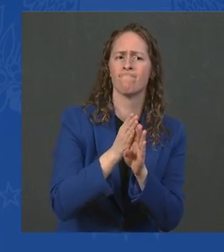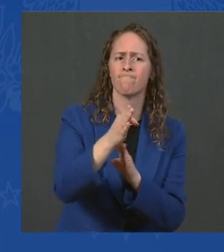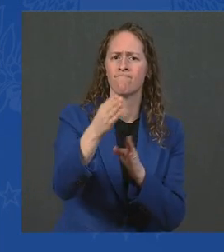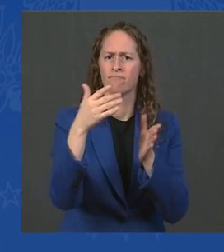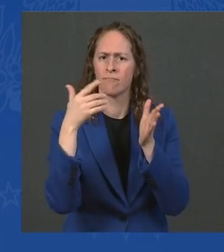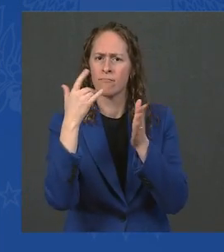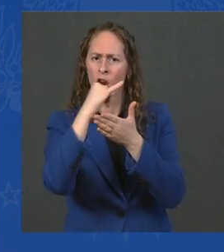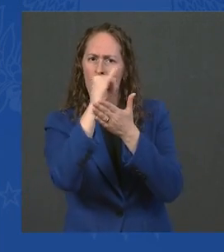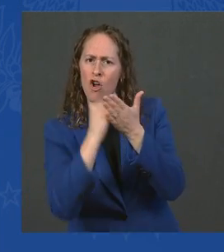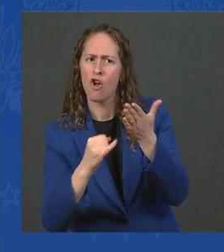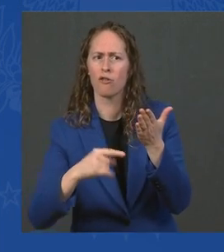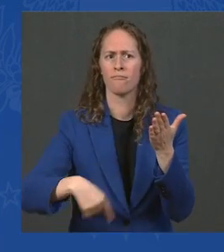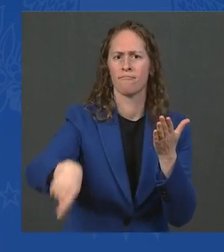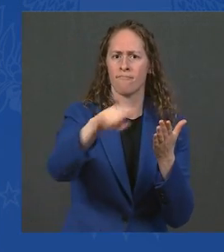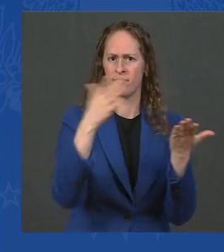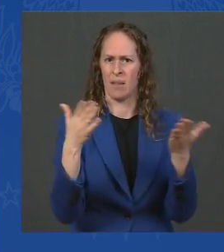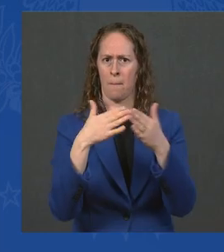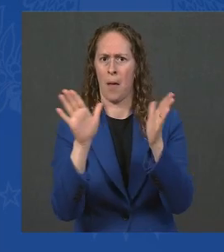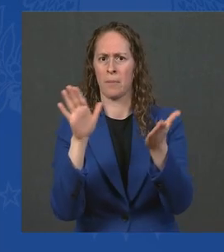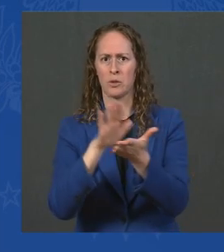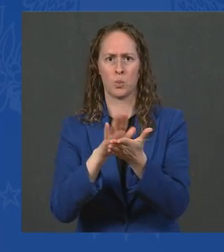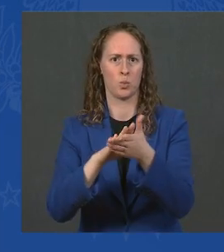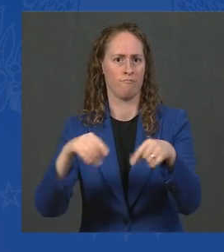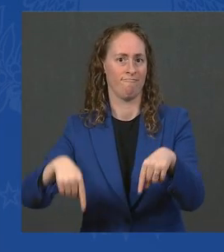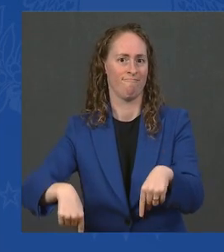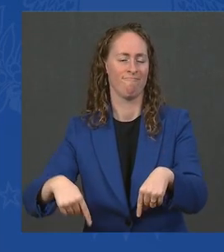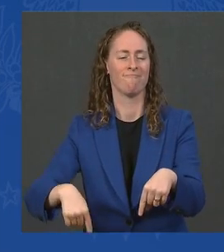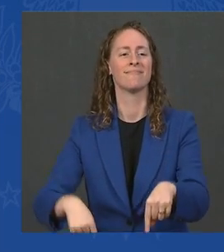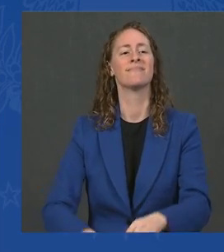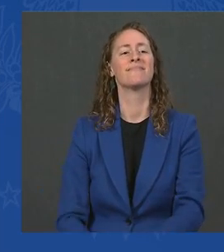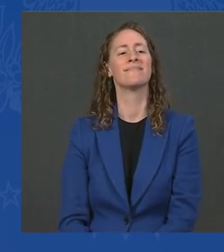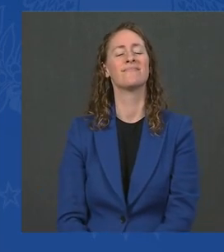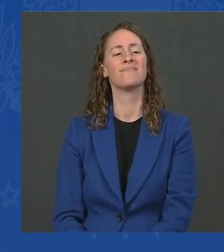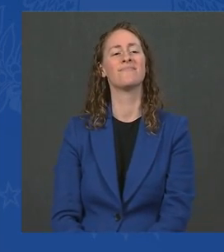in Washington, DC. In March of 2019, our lives changed forever.